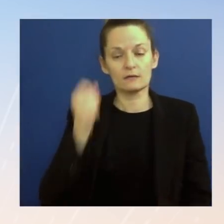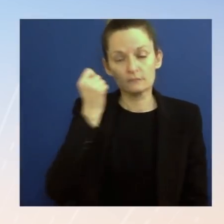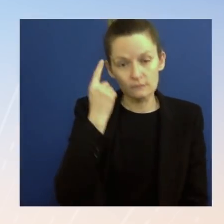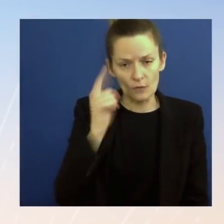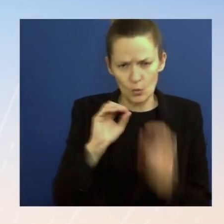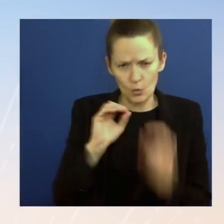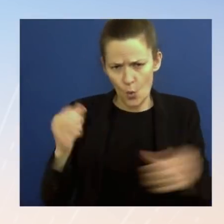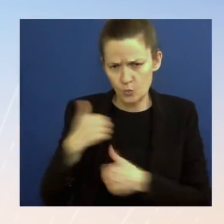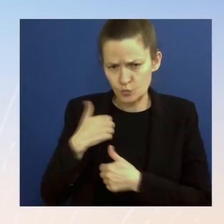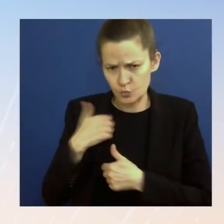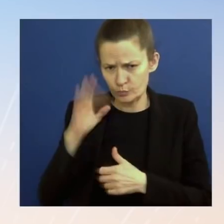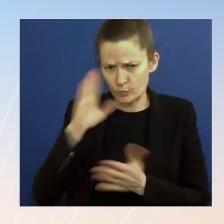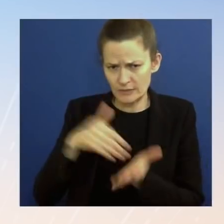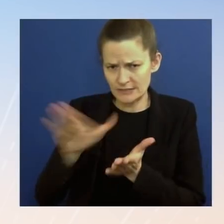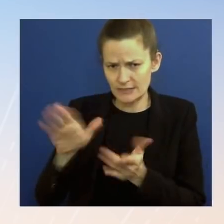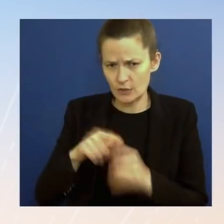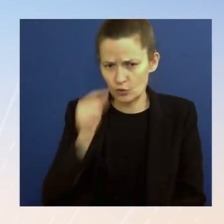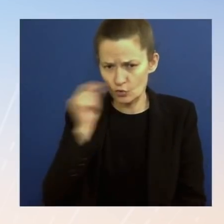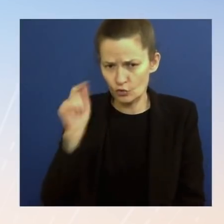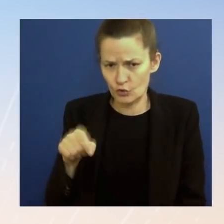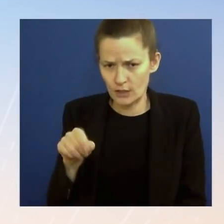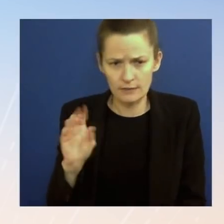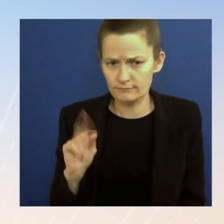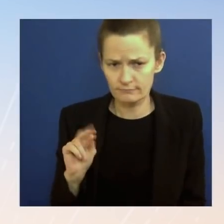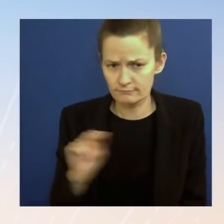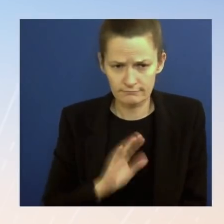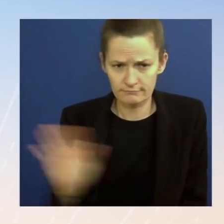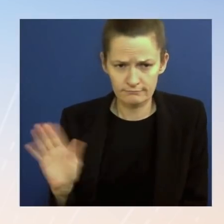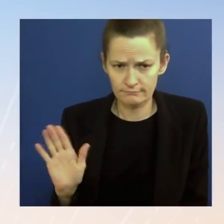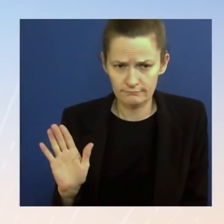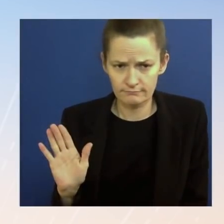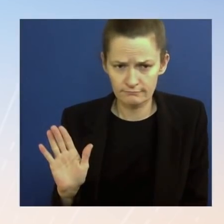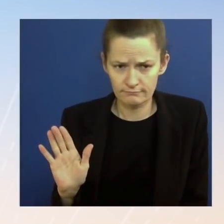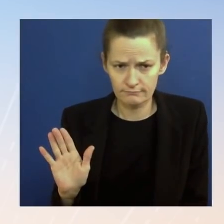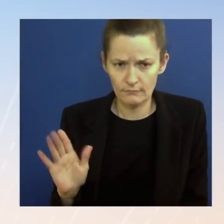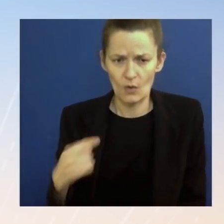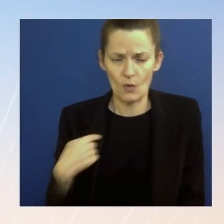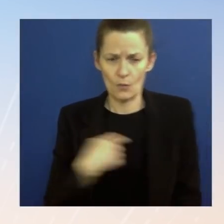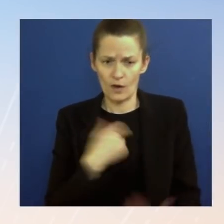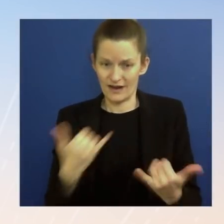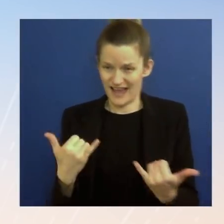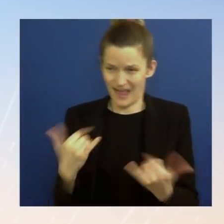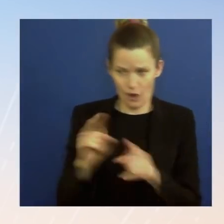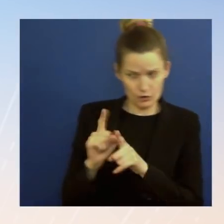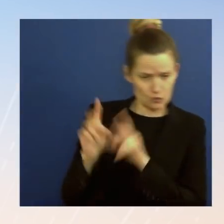watching closely the actions of China, whether -- whether that is support of any kind --